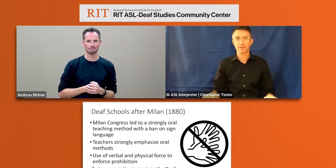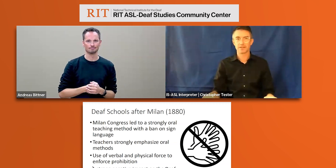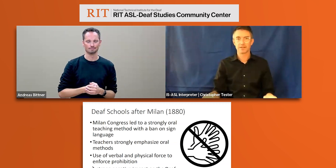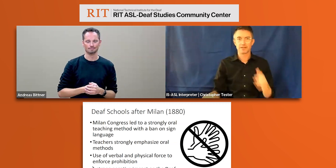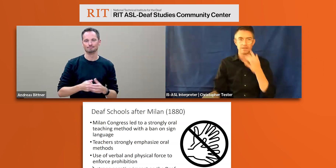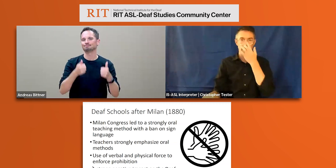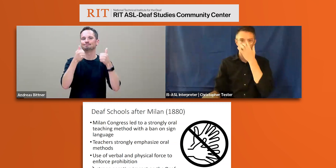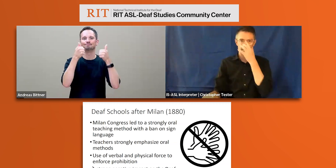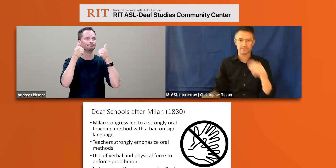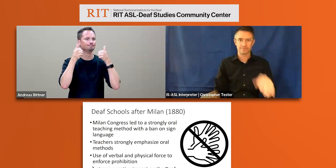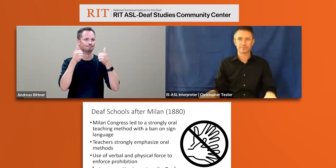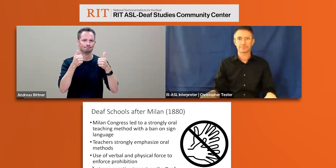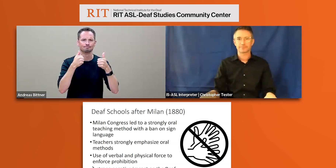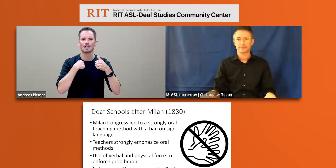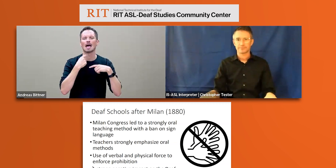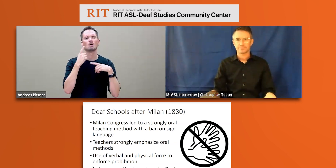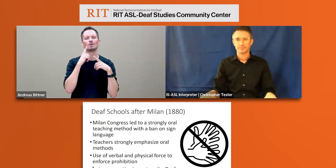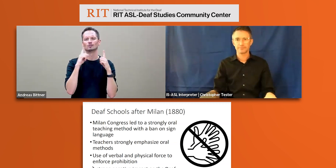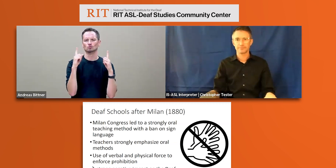Hopefully you can all see the slides.